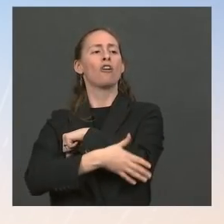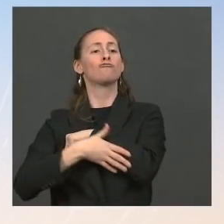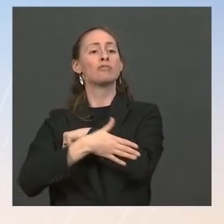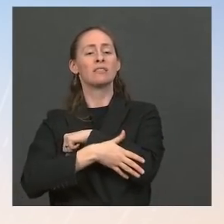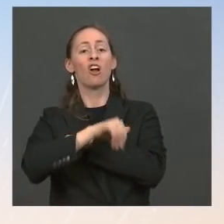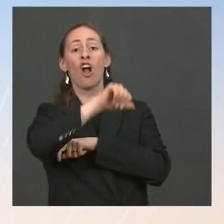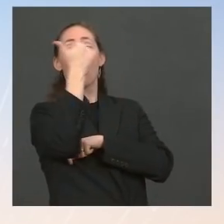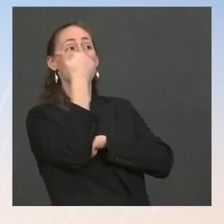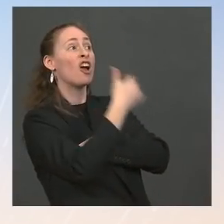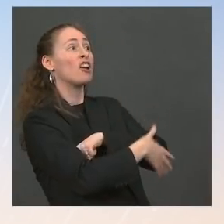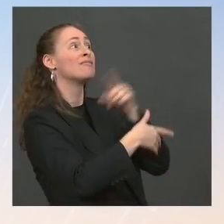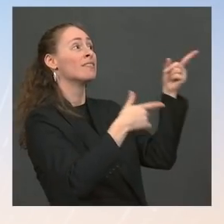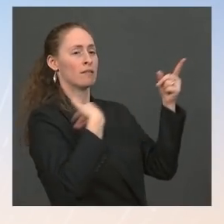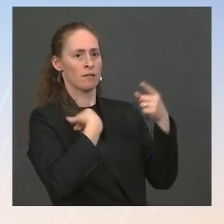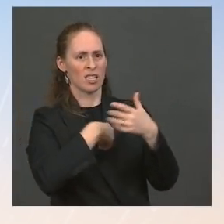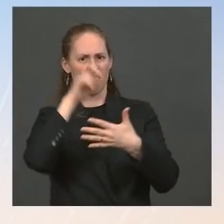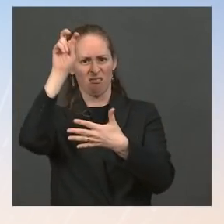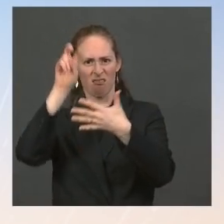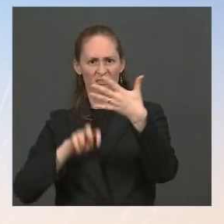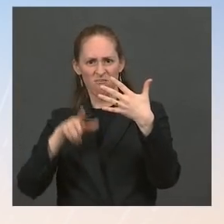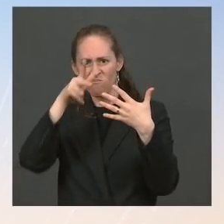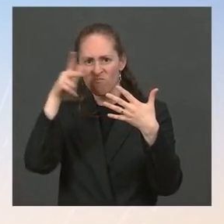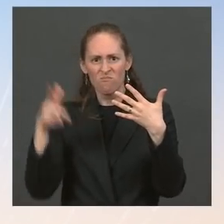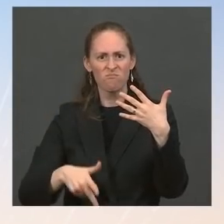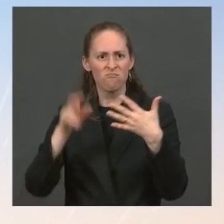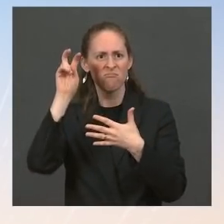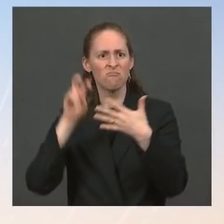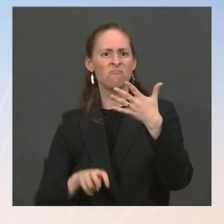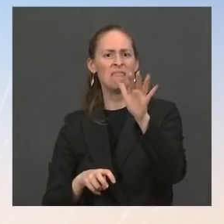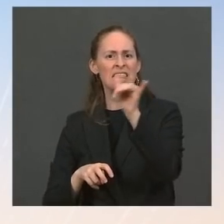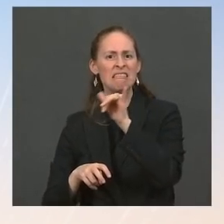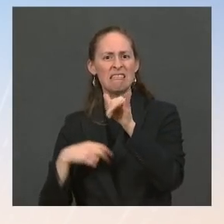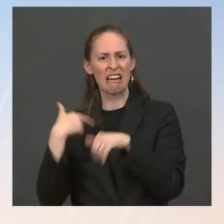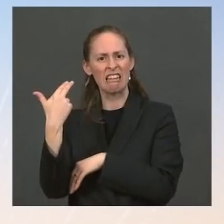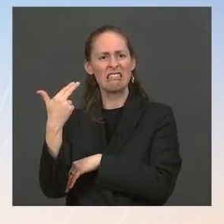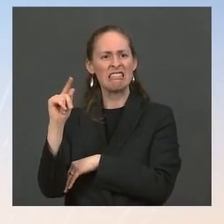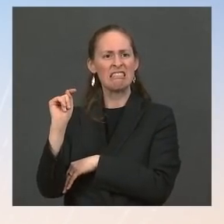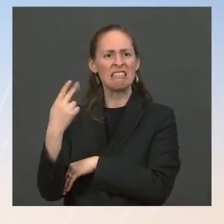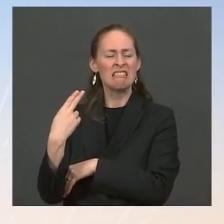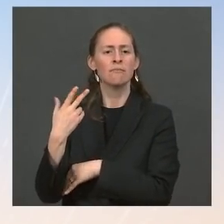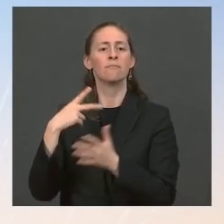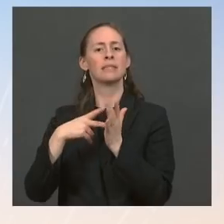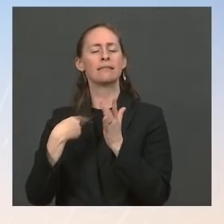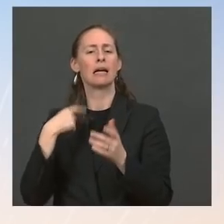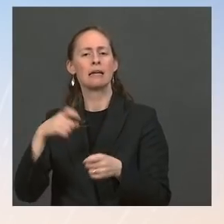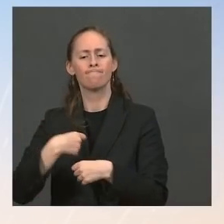to ensure that goods and services can move across our country. China has done more to invest.